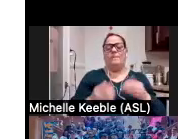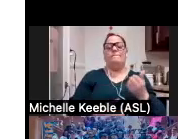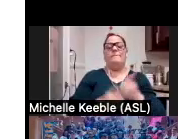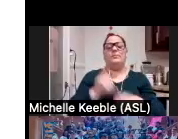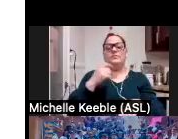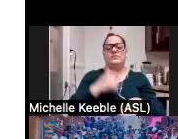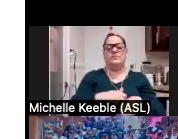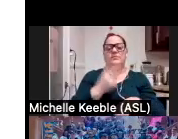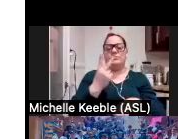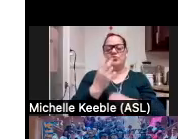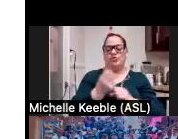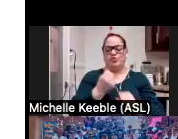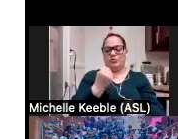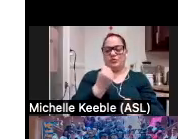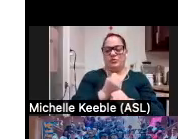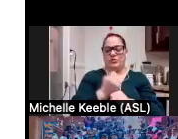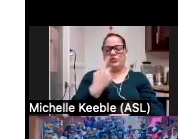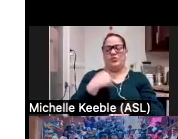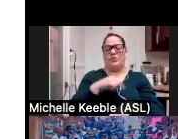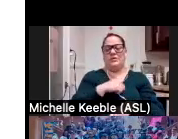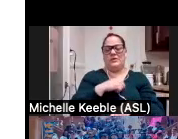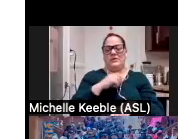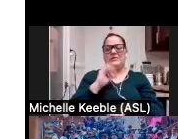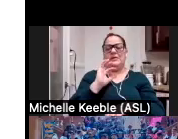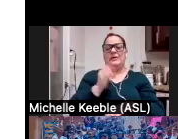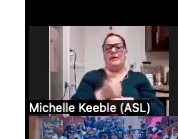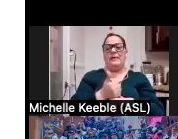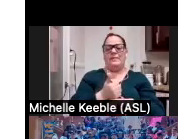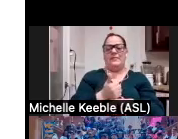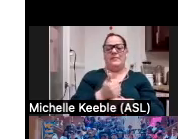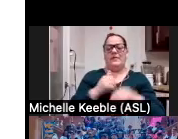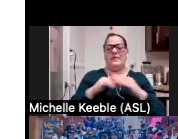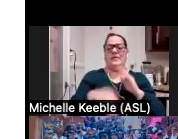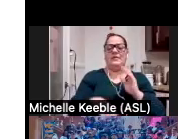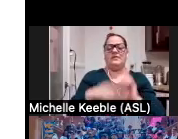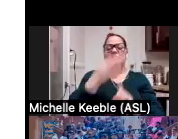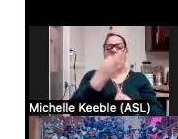so we're able to say that we actually built in less than nine months. Um, so construction